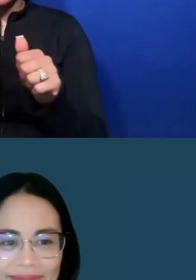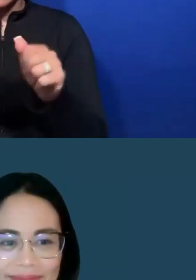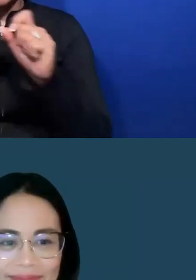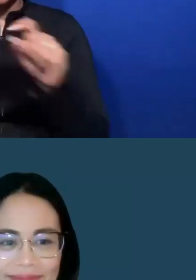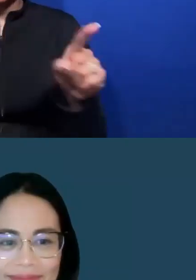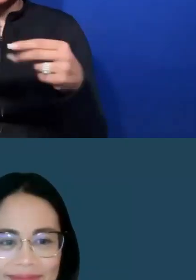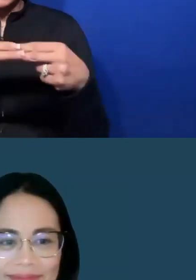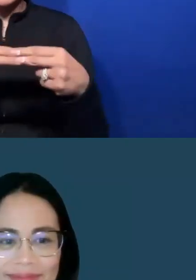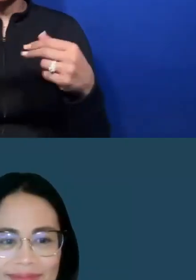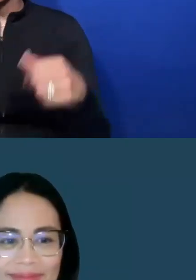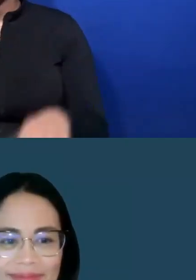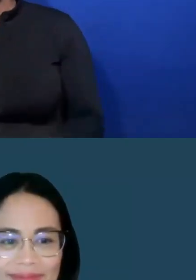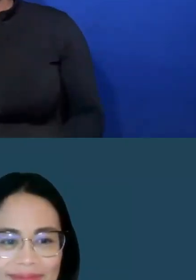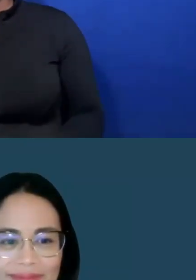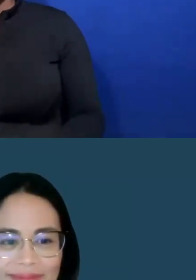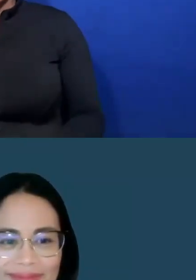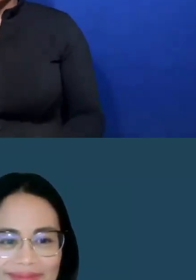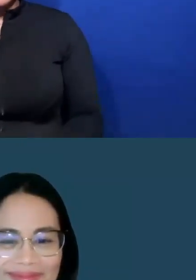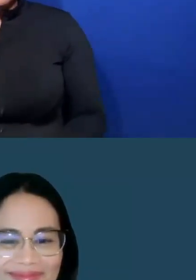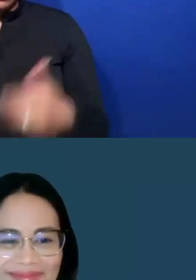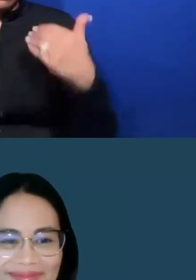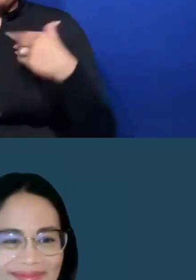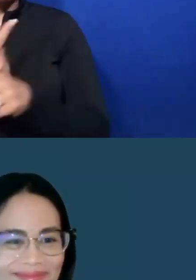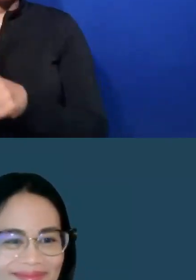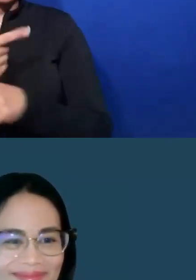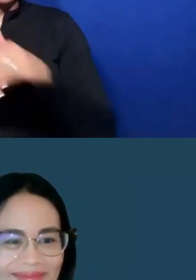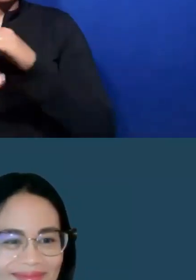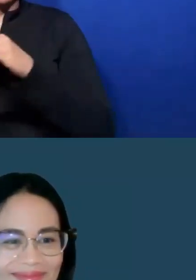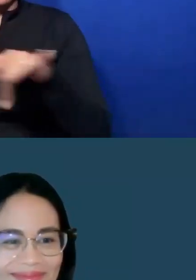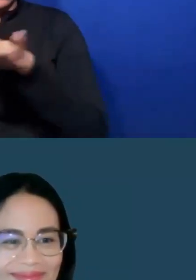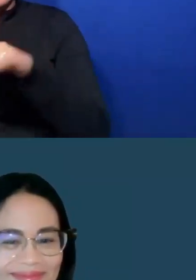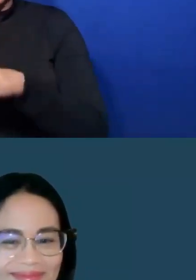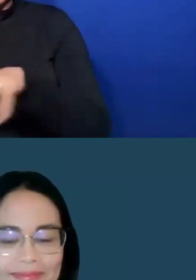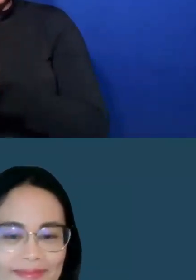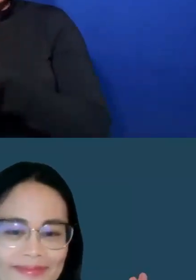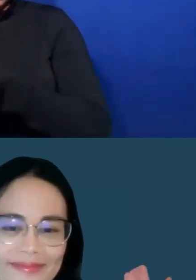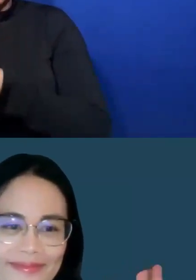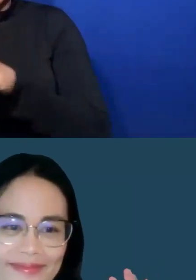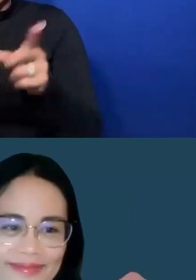and eventually an accessible recording that one will just take us a few minutes. Have a good evening, everyone. Bye.